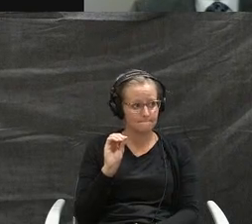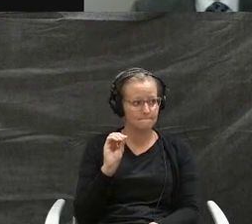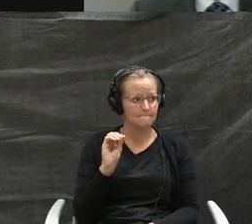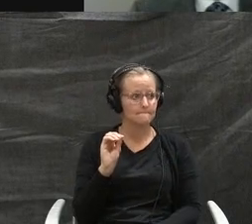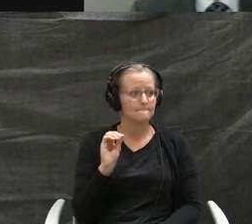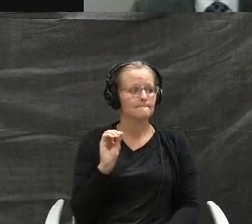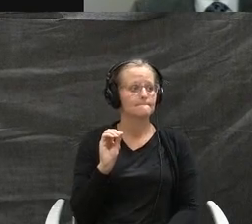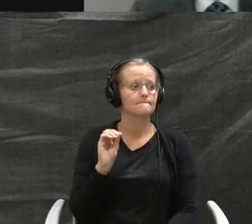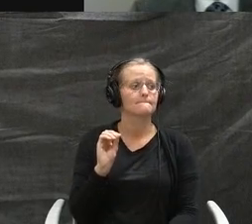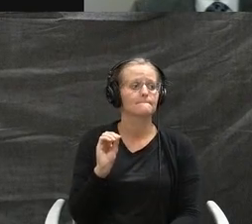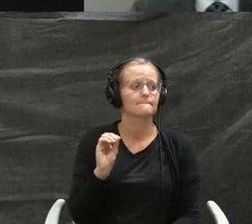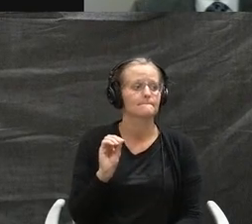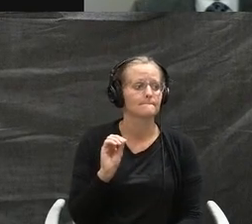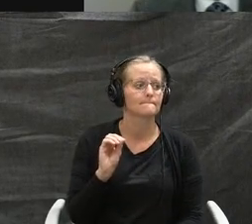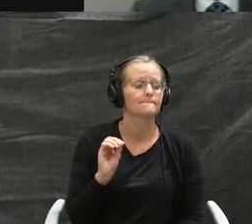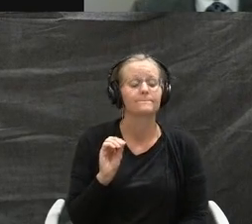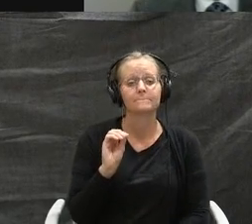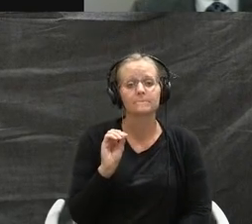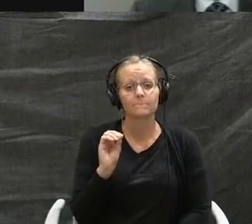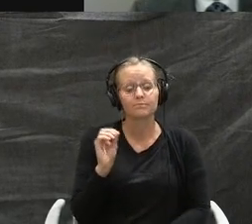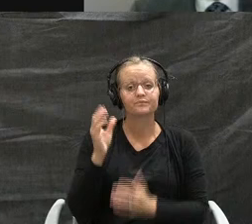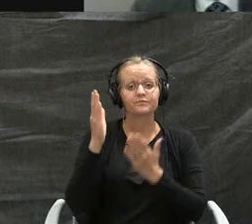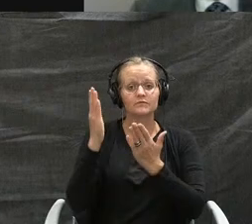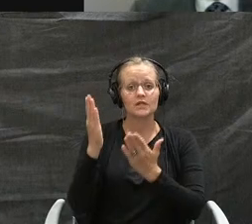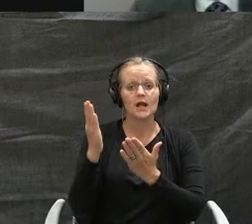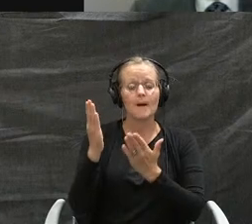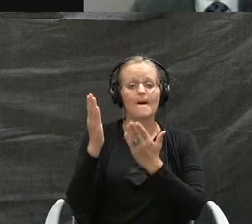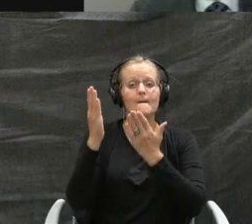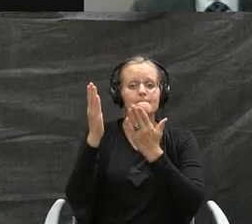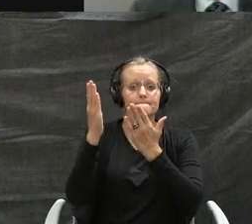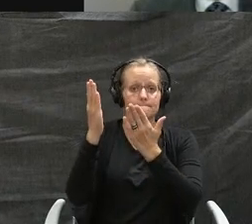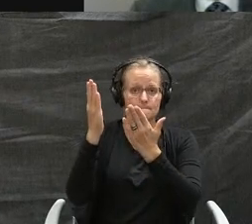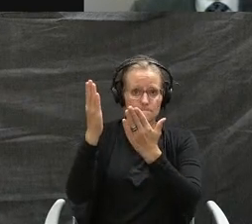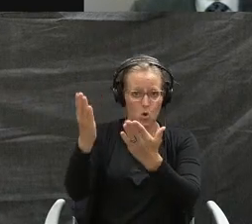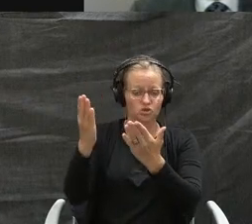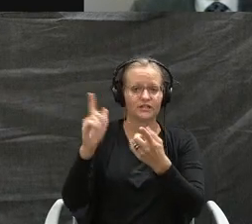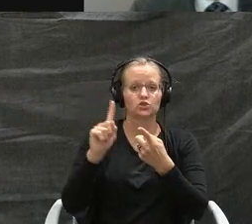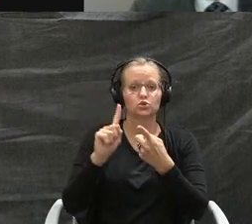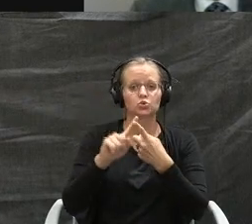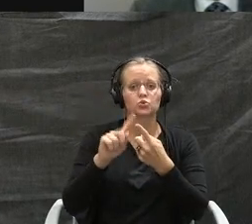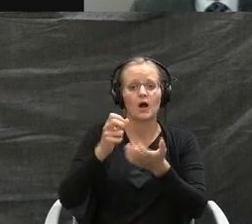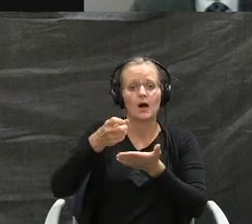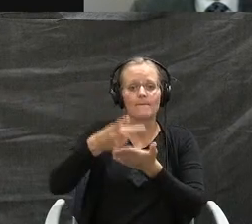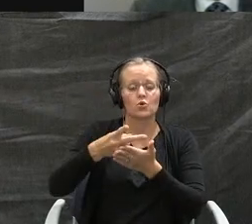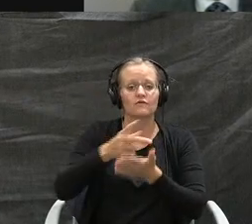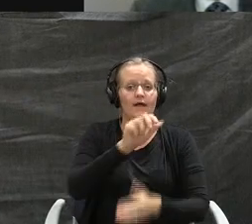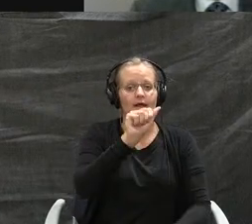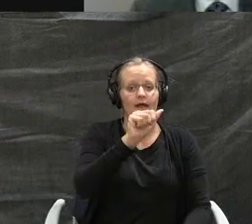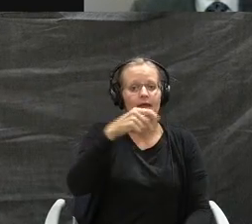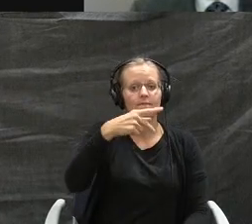to approve the API B supplemental and new course